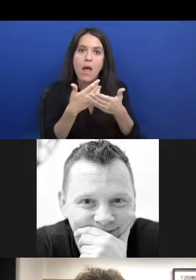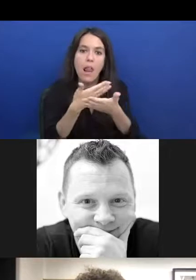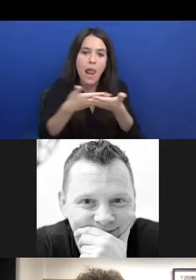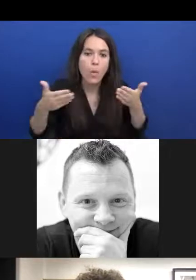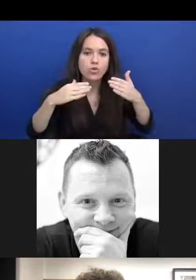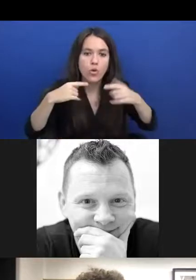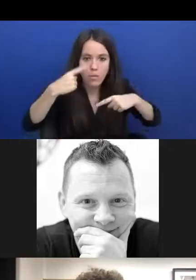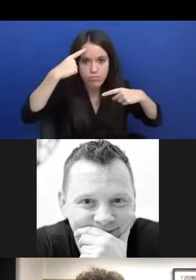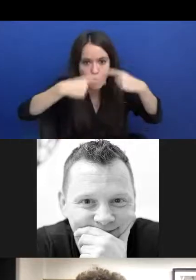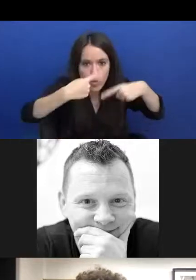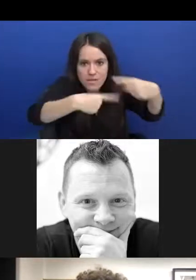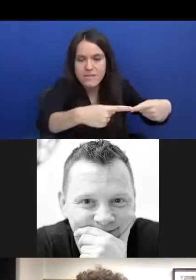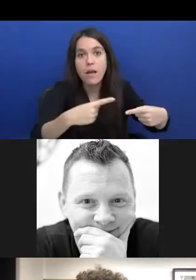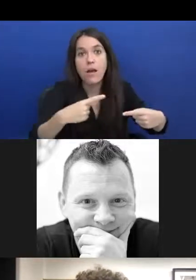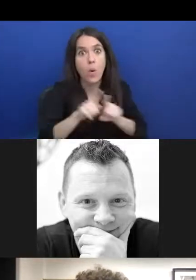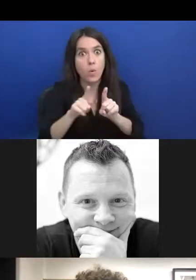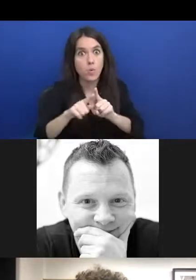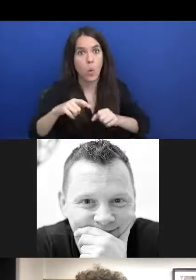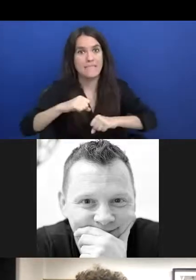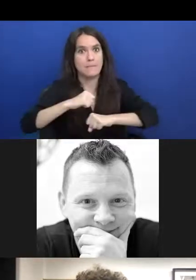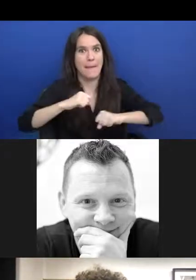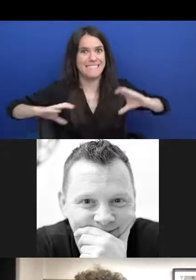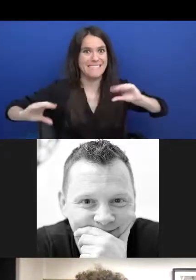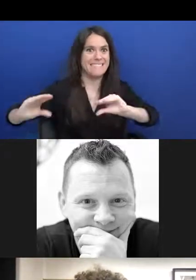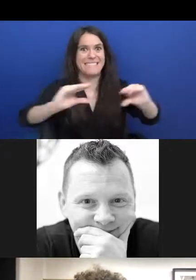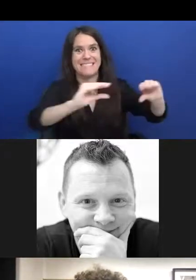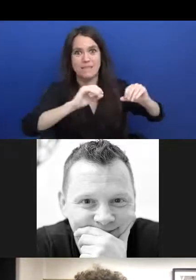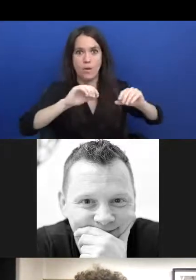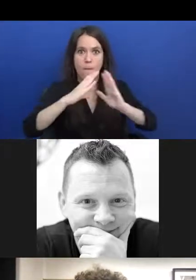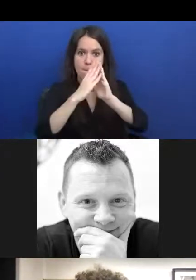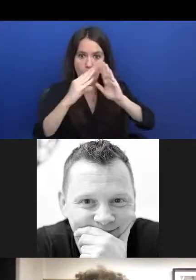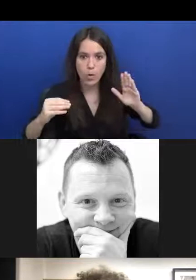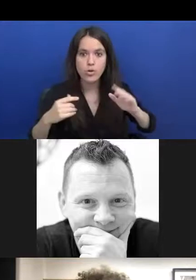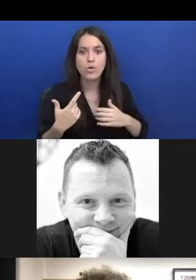like Jeff Good is doing and language evolution models and other things other kind of quantitative